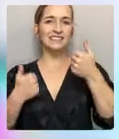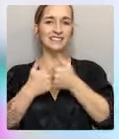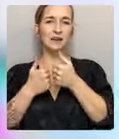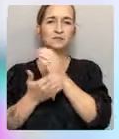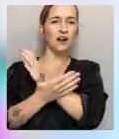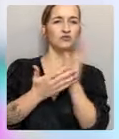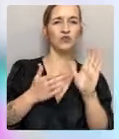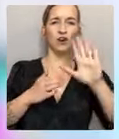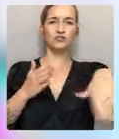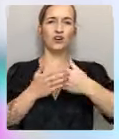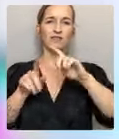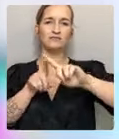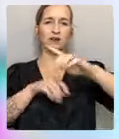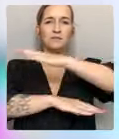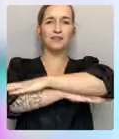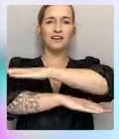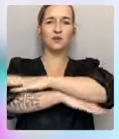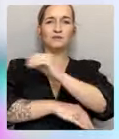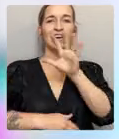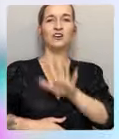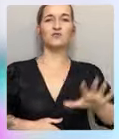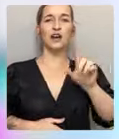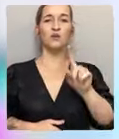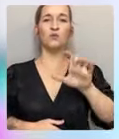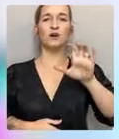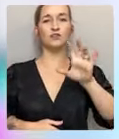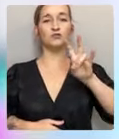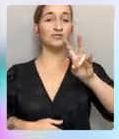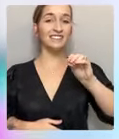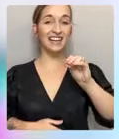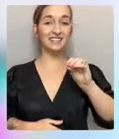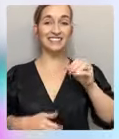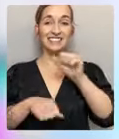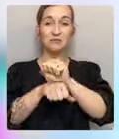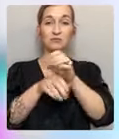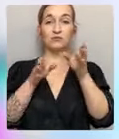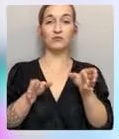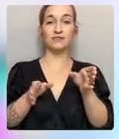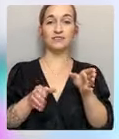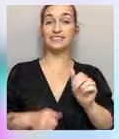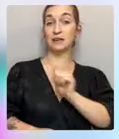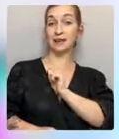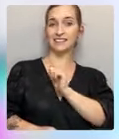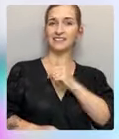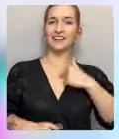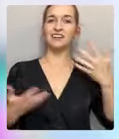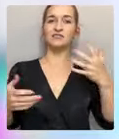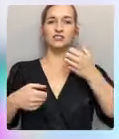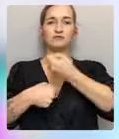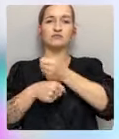we have 14 titles across all platforms and around 170 employees. Myself, I have produced "Angry Birds VR,"